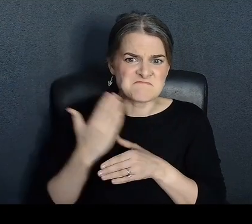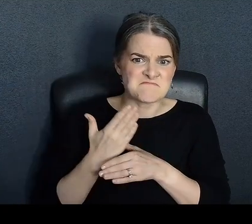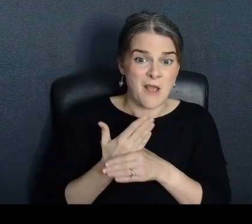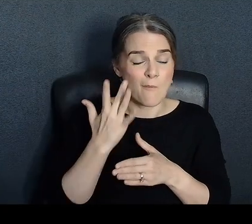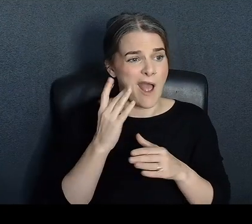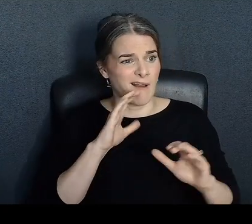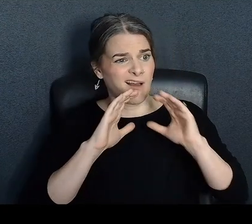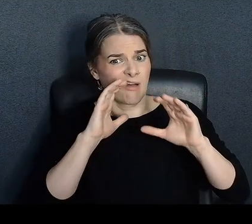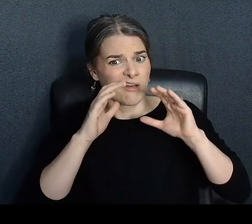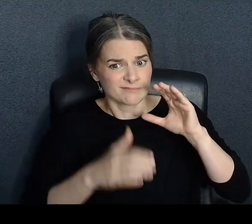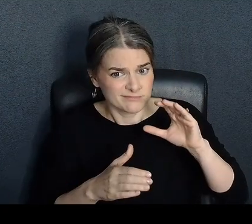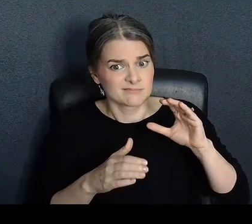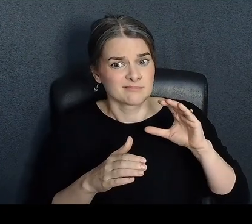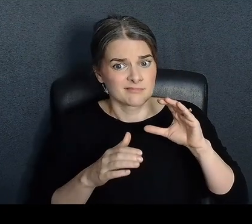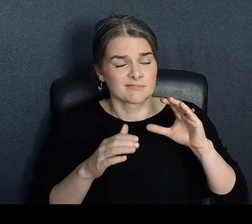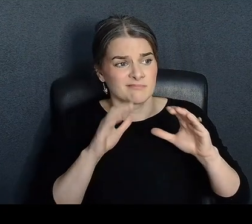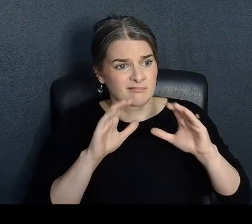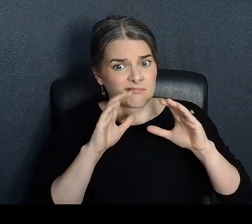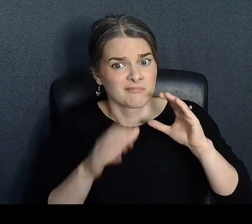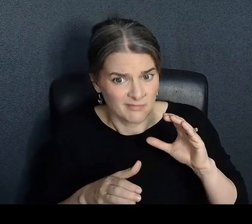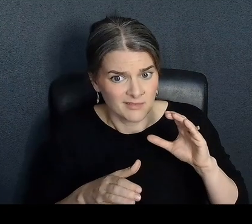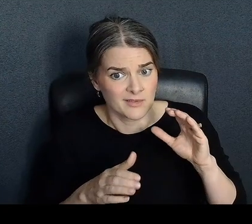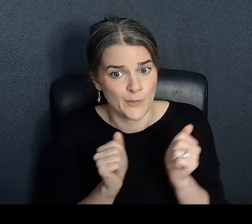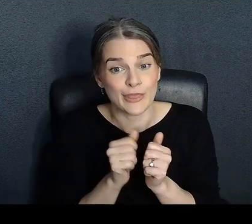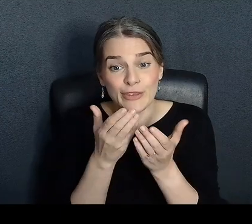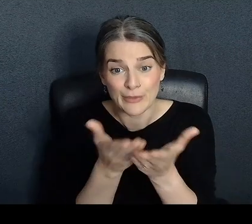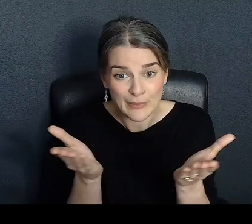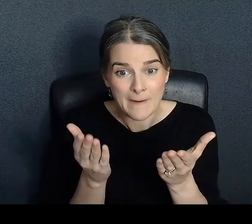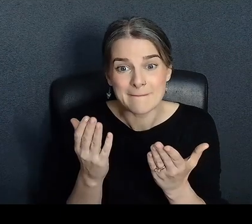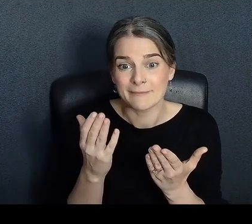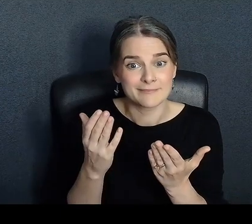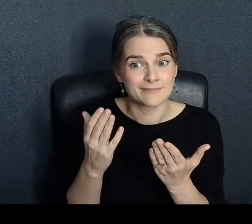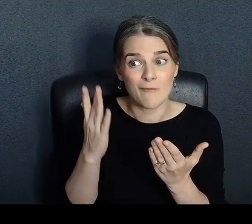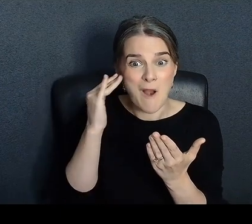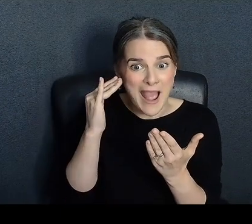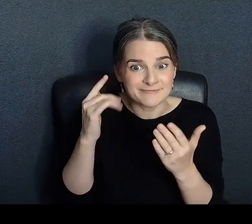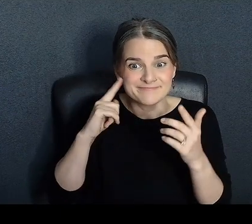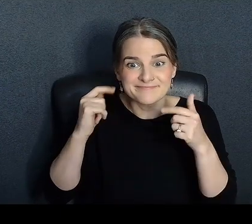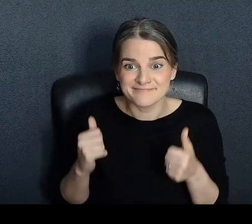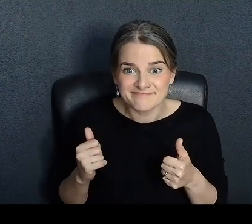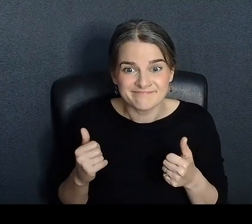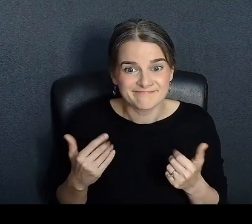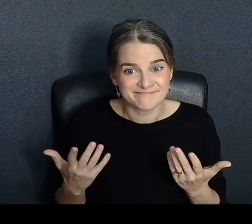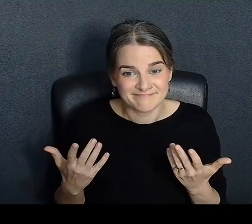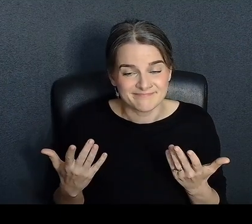because you can't hear. Fatigue, tension, stress, depression.